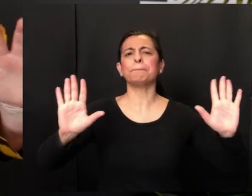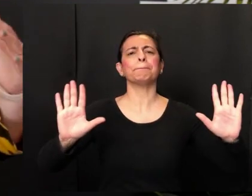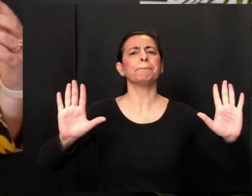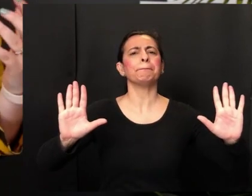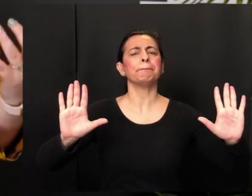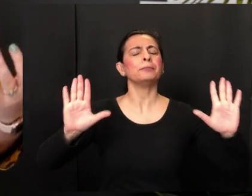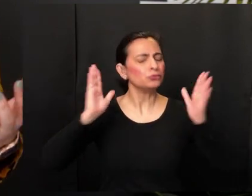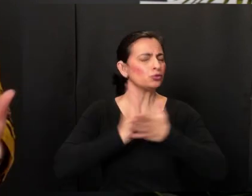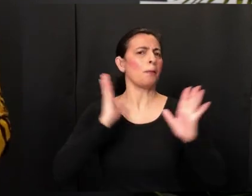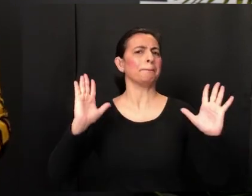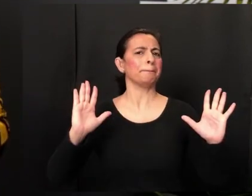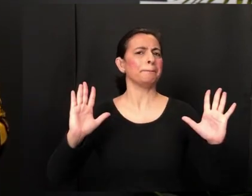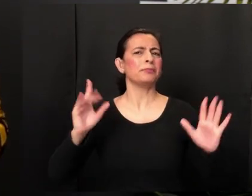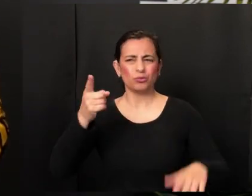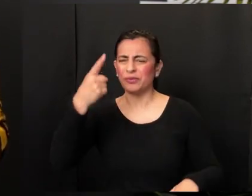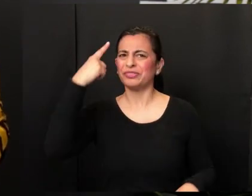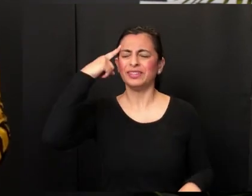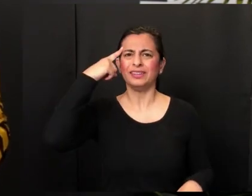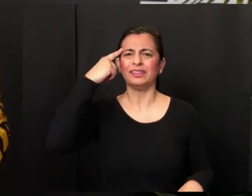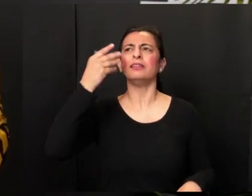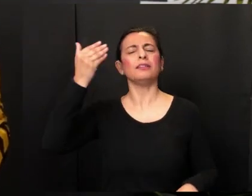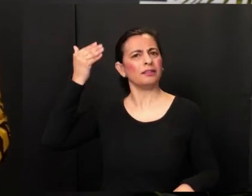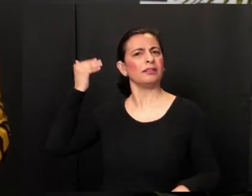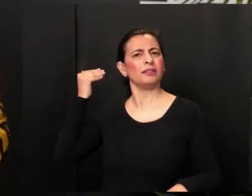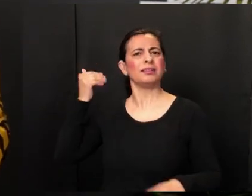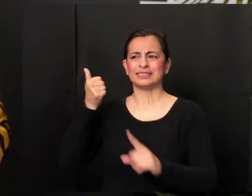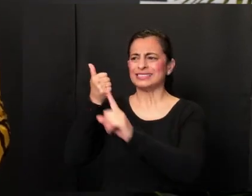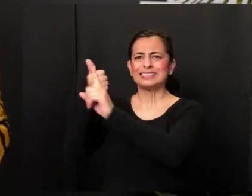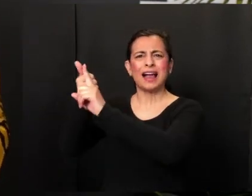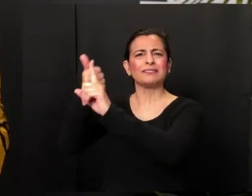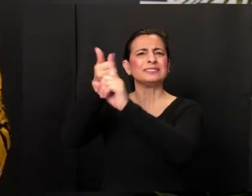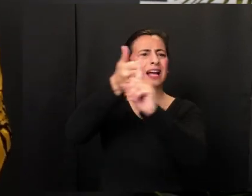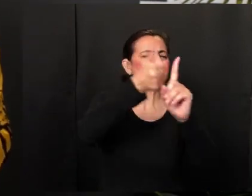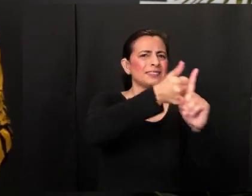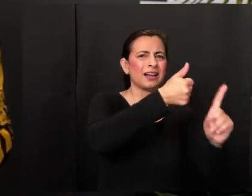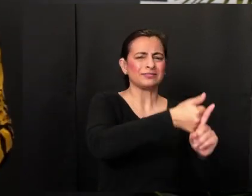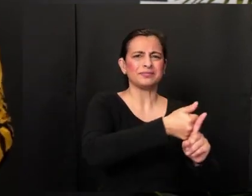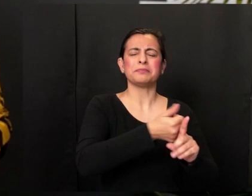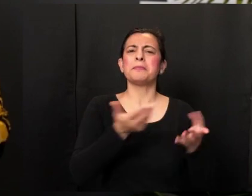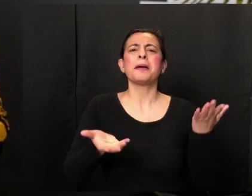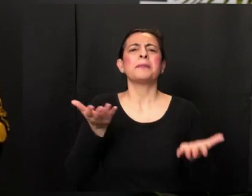And think of all the times that we could have potentially been temporarily disabled.